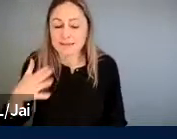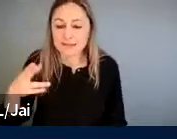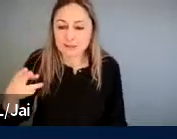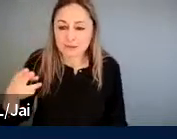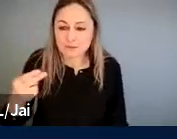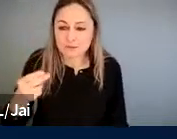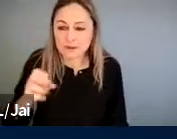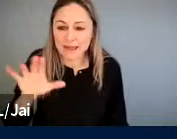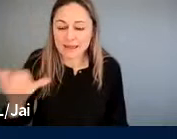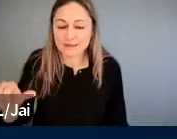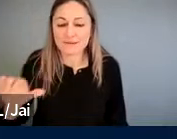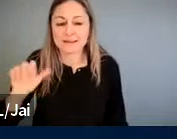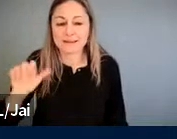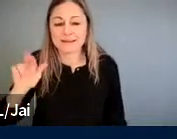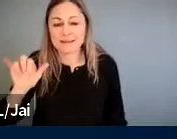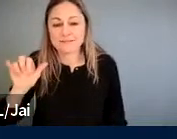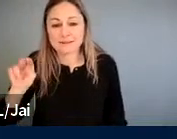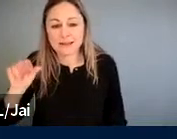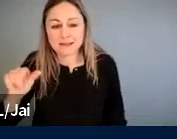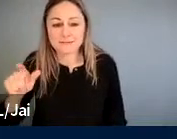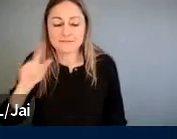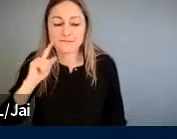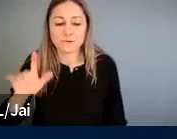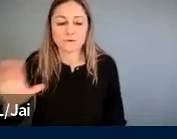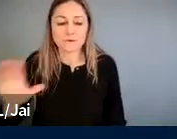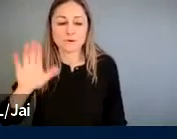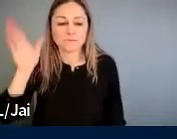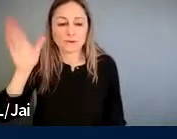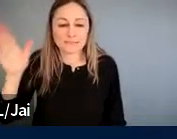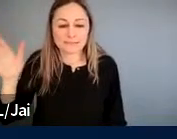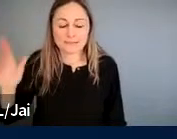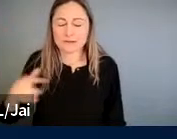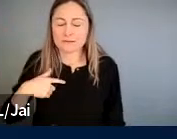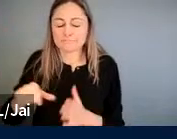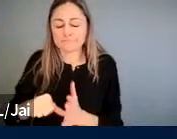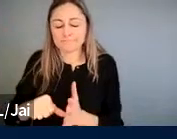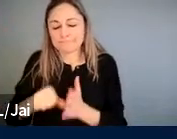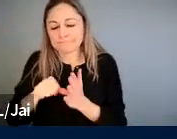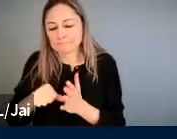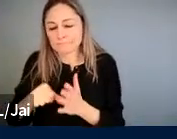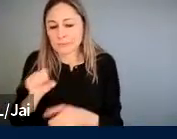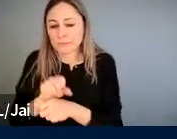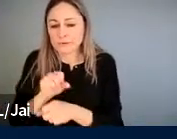and Ariana for your presentations and the impressive work to ensure equitable access